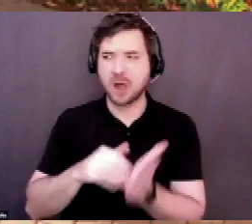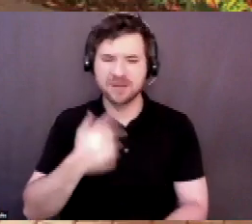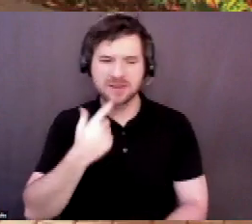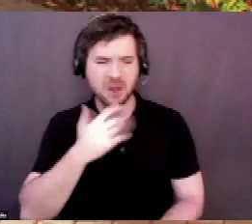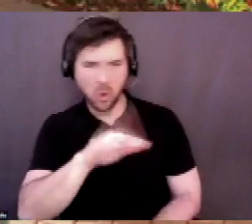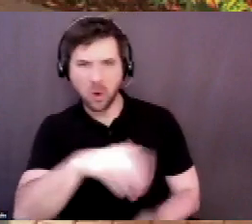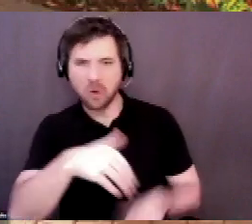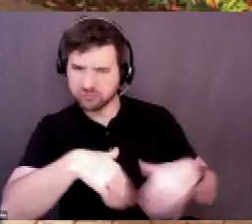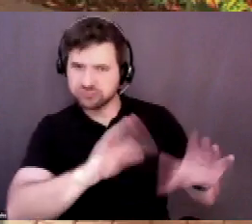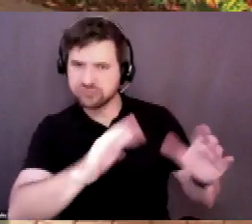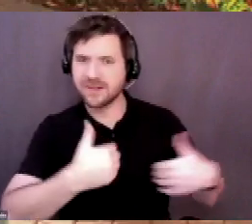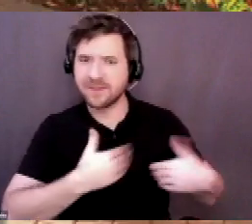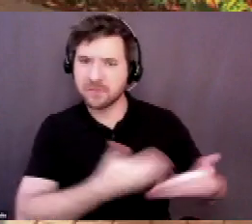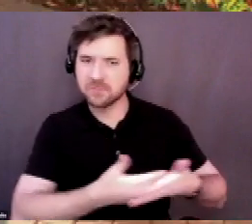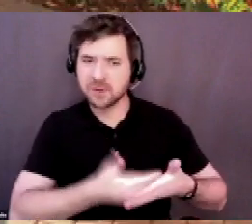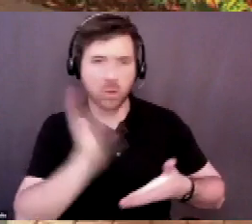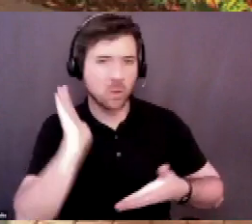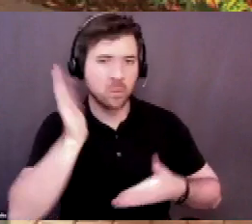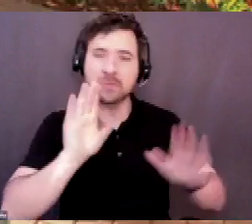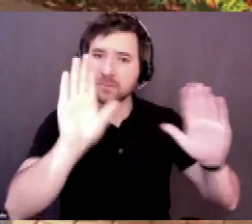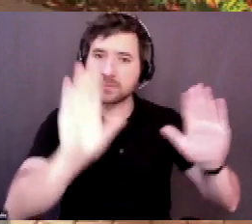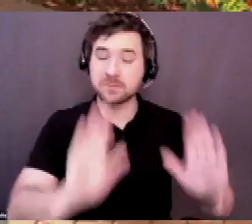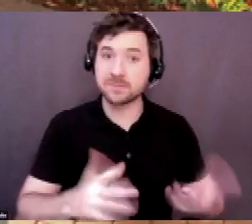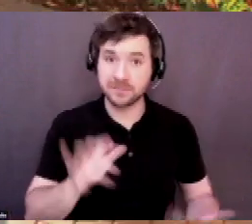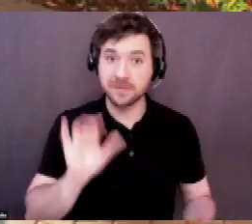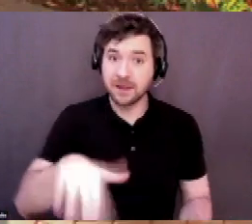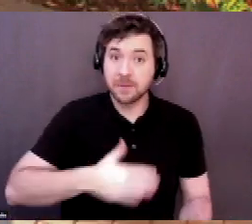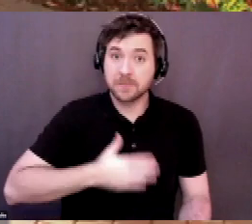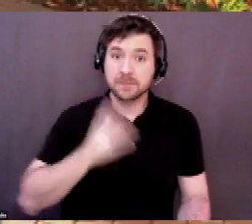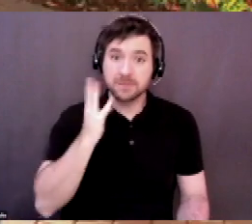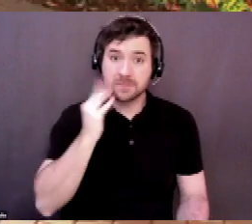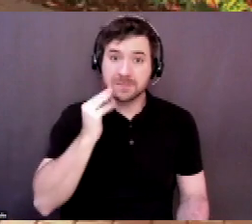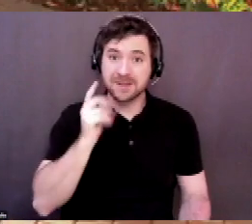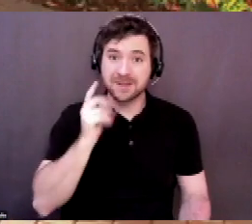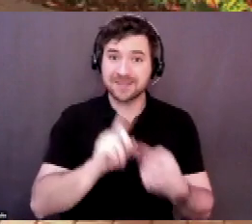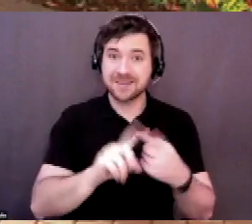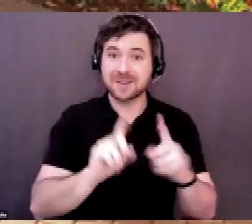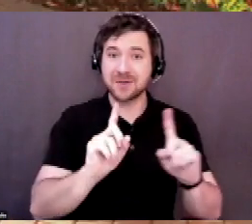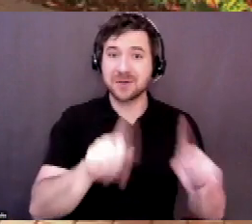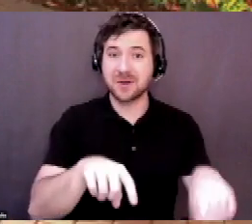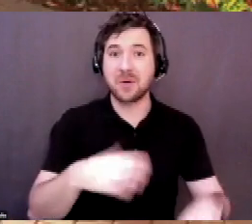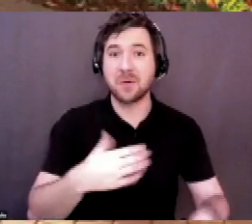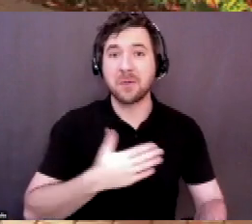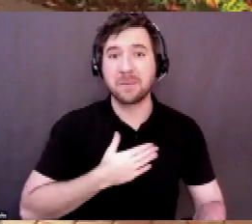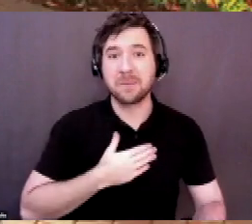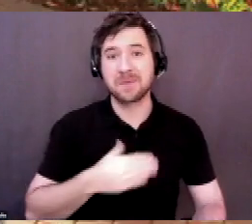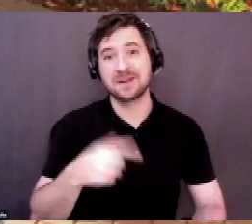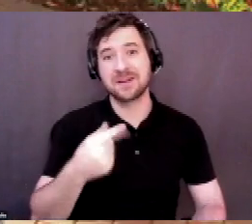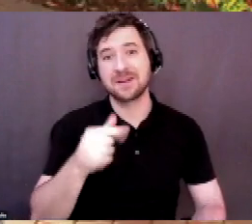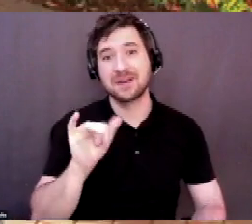And that's how it was until I went to my gynecologist and said, no, really